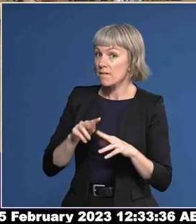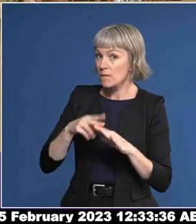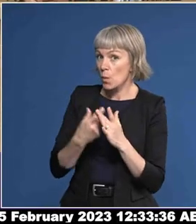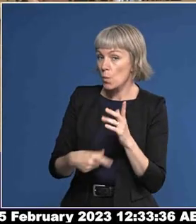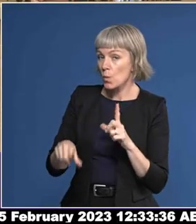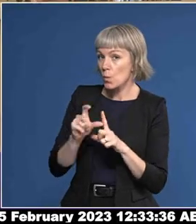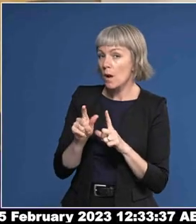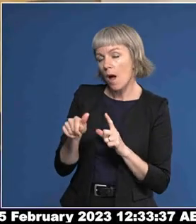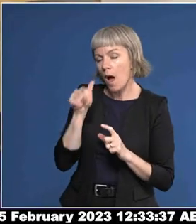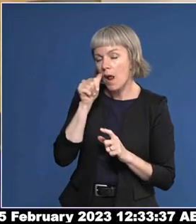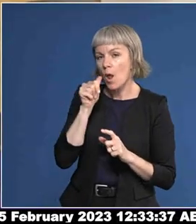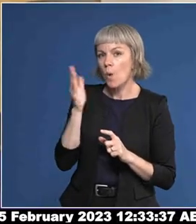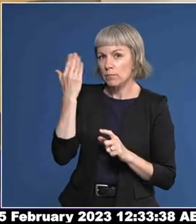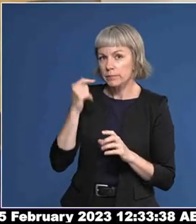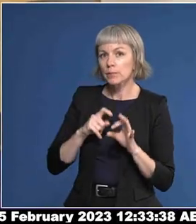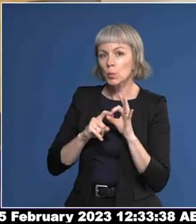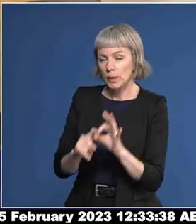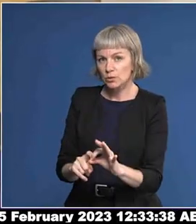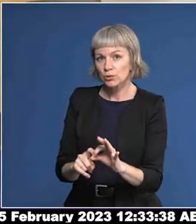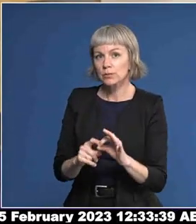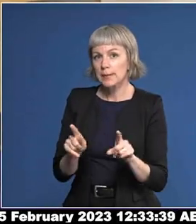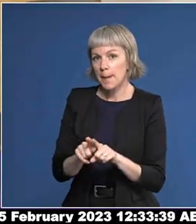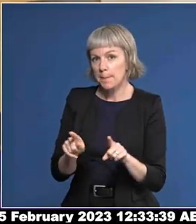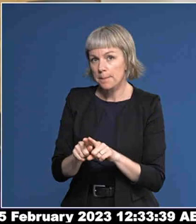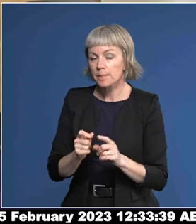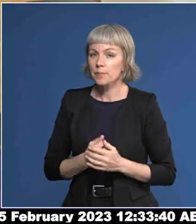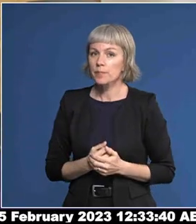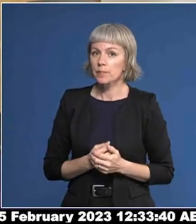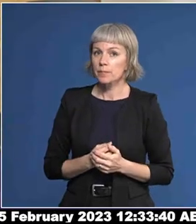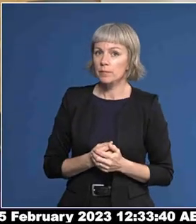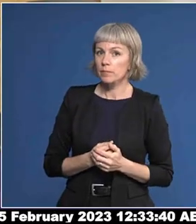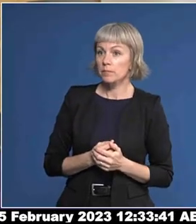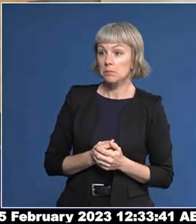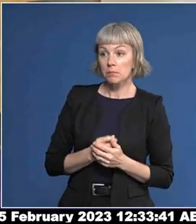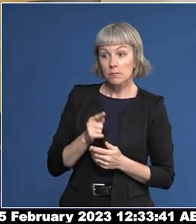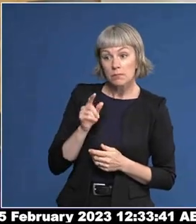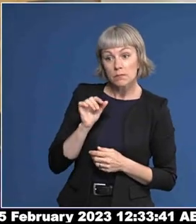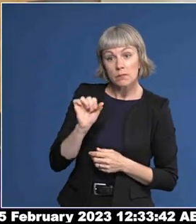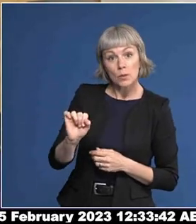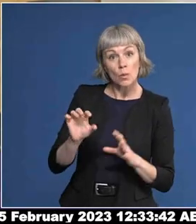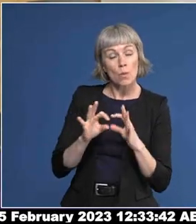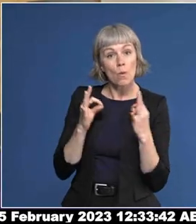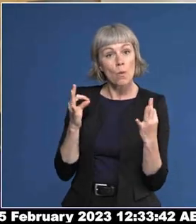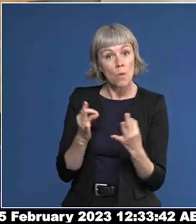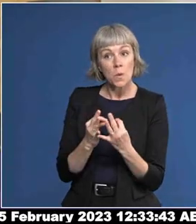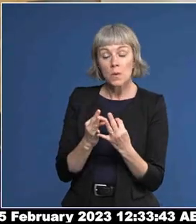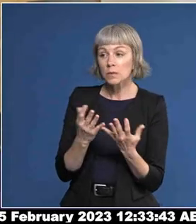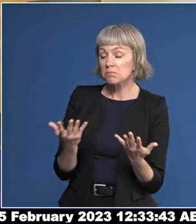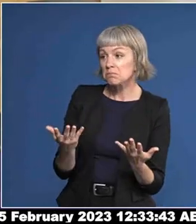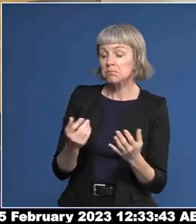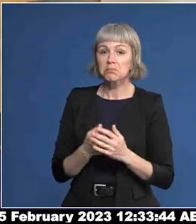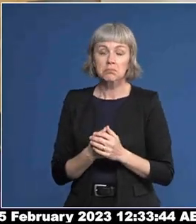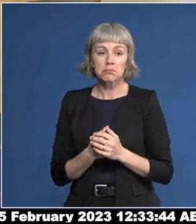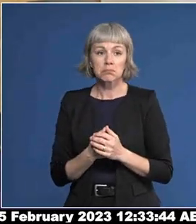about this. But has there been an exercise done by Afford to look at a skills matrix in